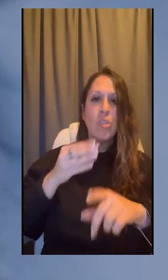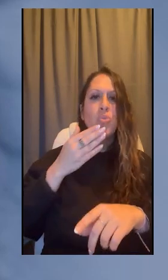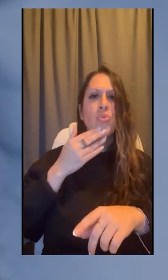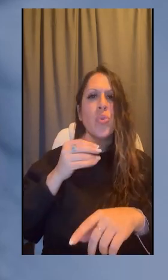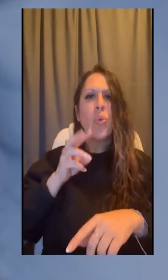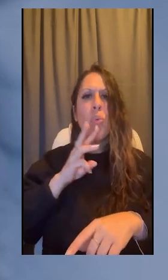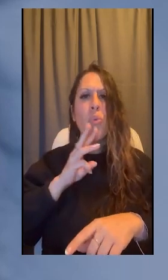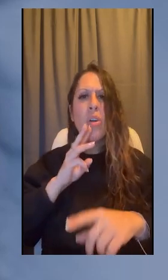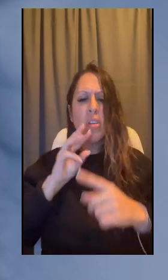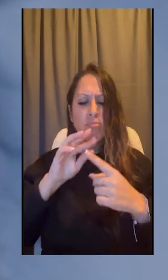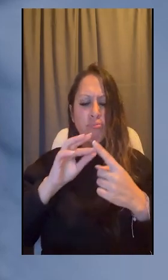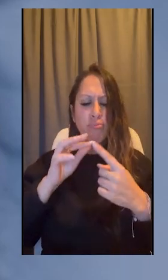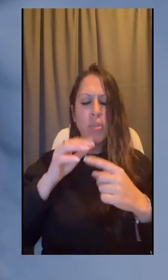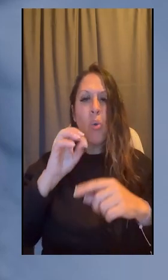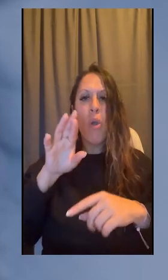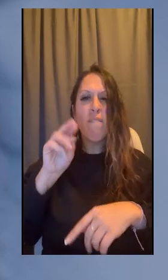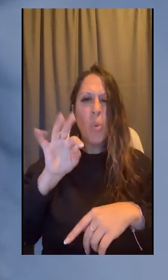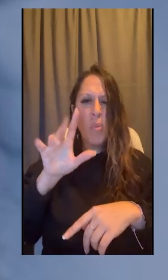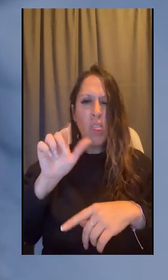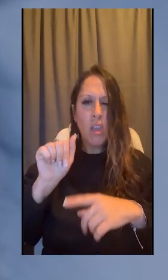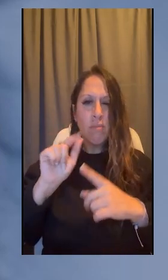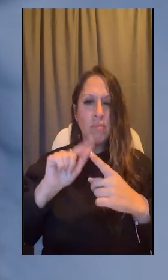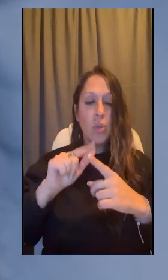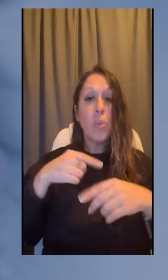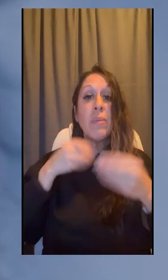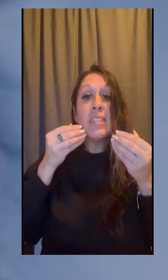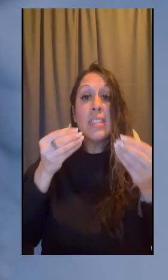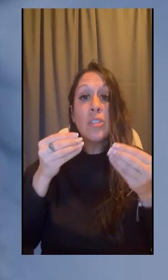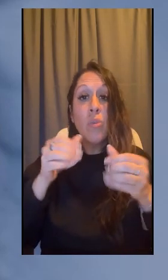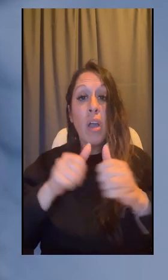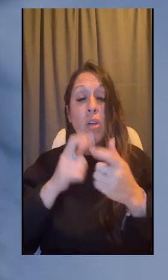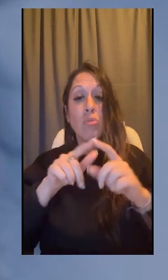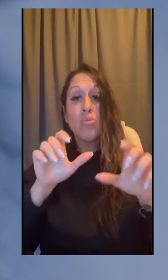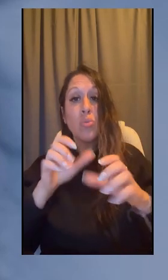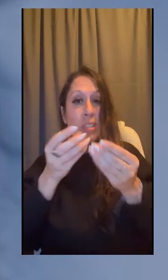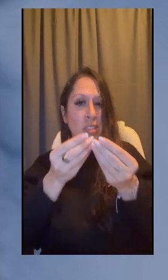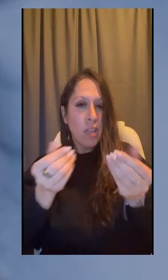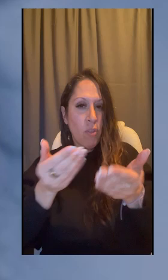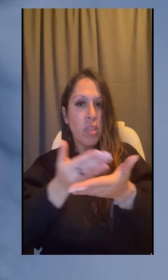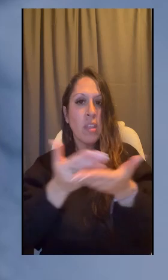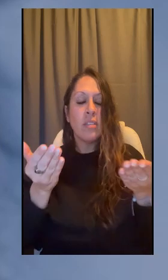or formula on your finger, and we'll teach you how to do several things.